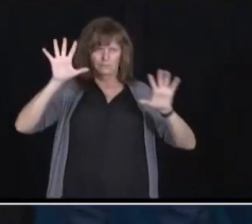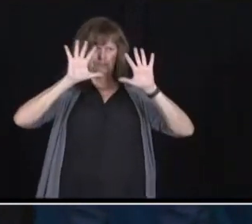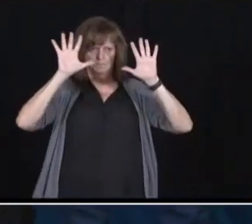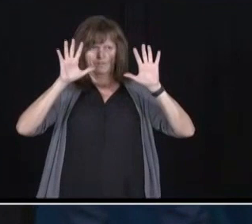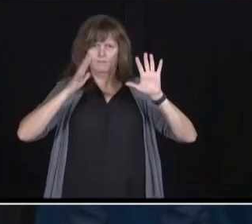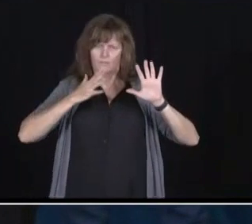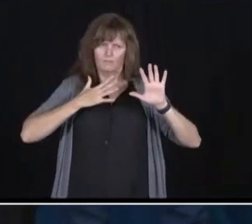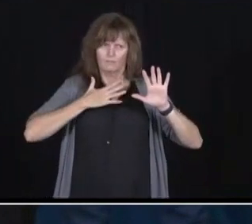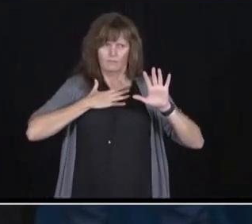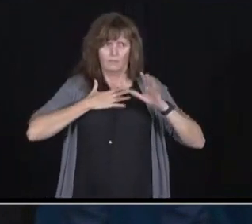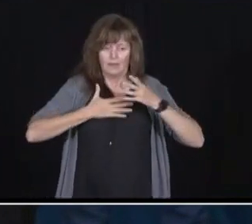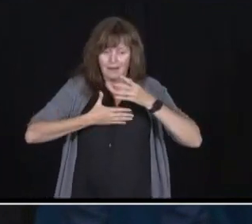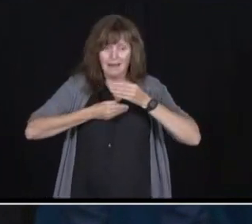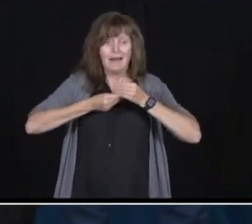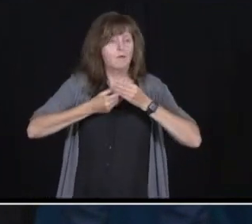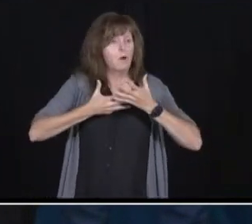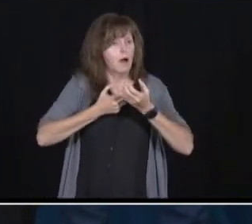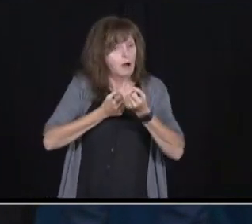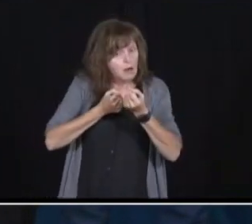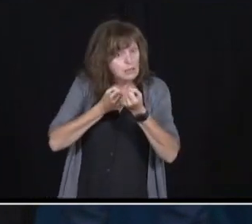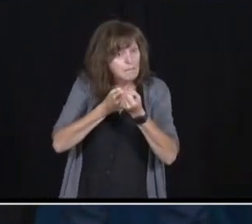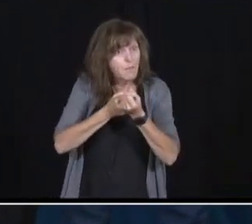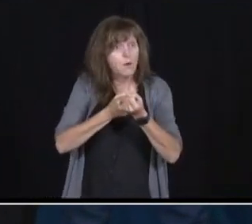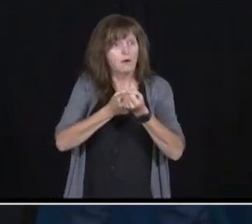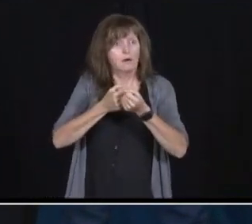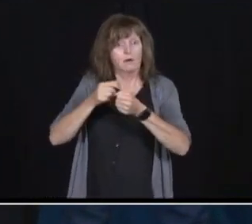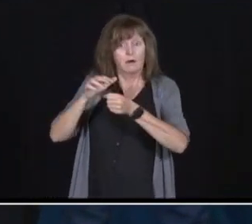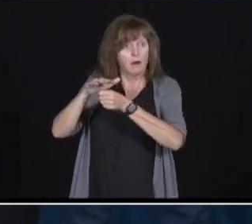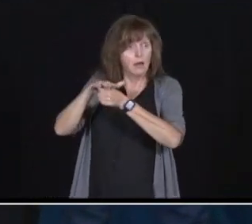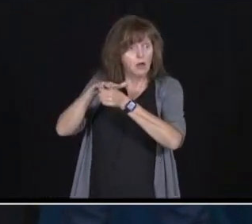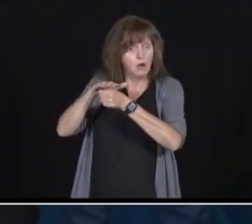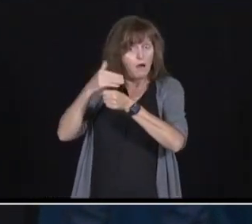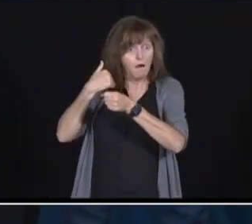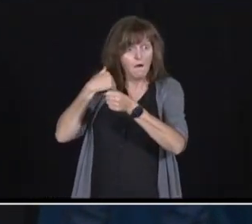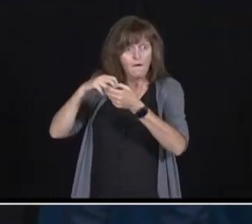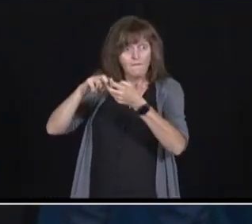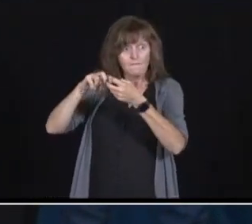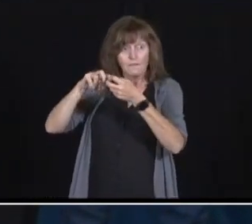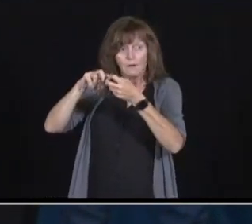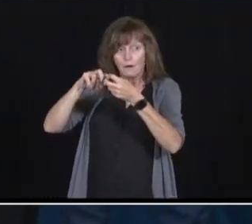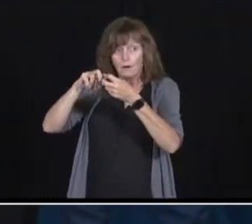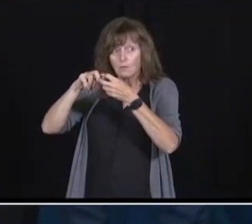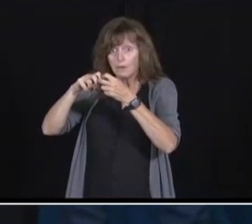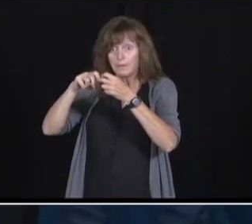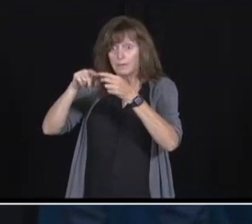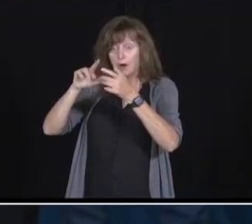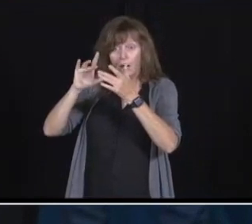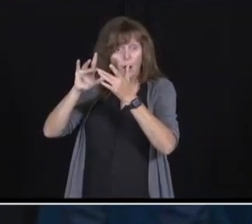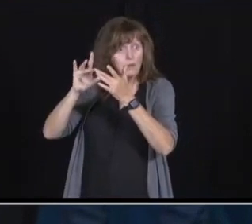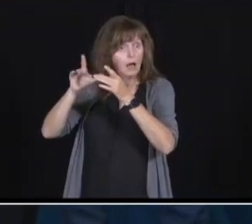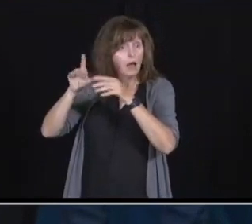support where it hadn't been done so we do ensure the prevention and efforts are